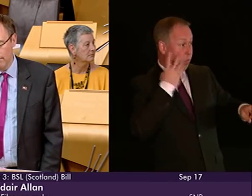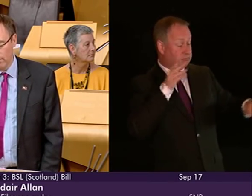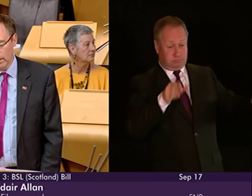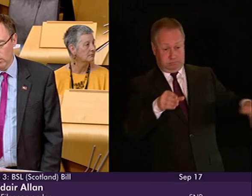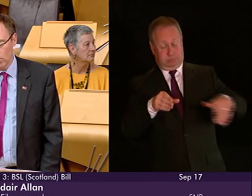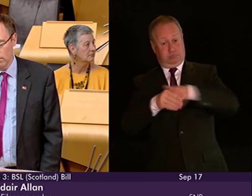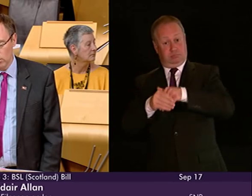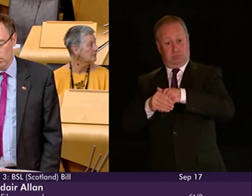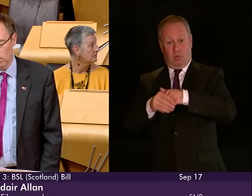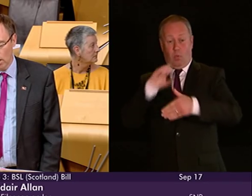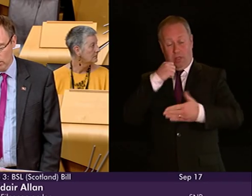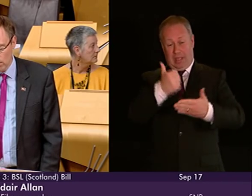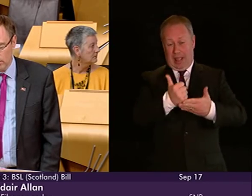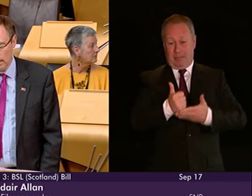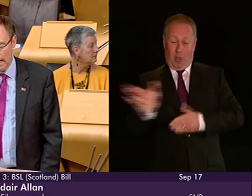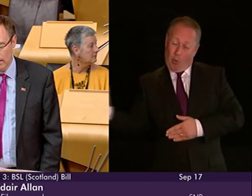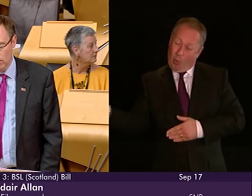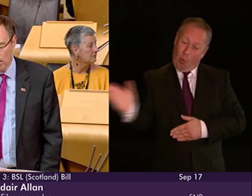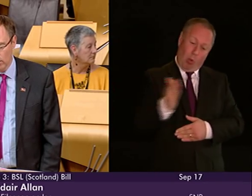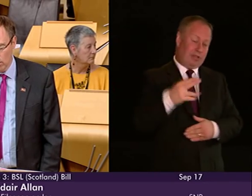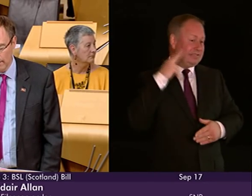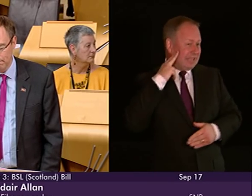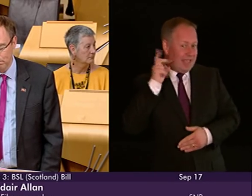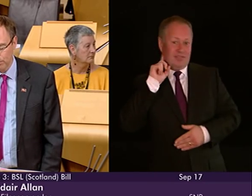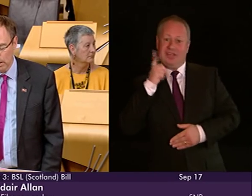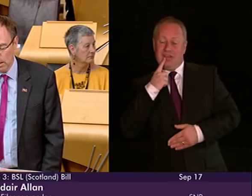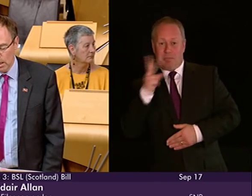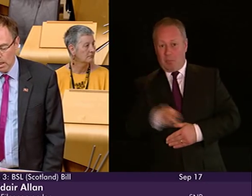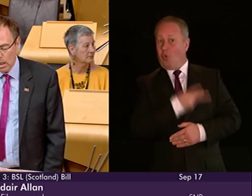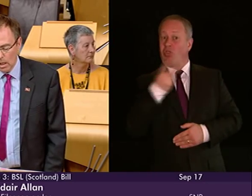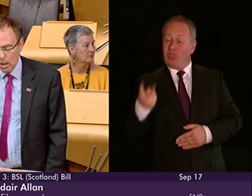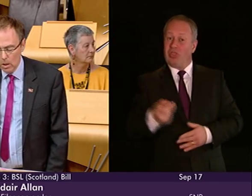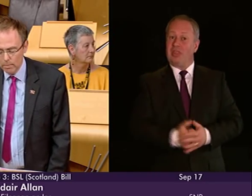benefit from their contribution to our country and our economy.